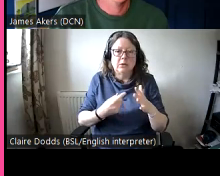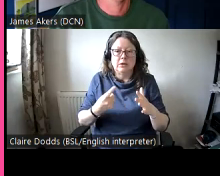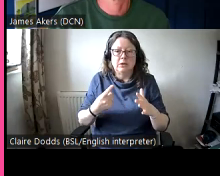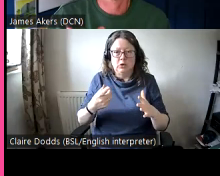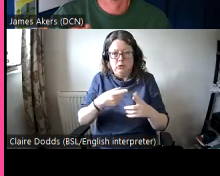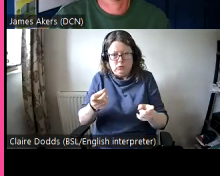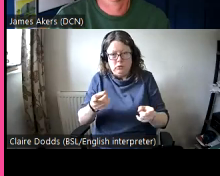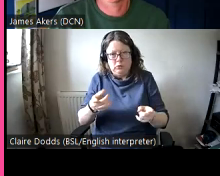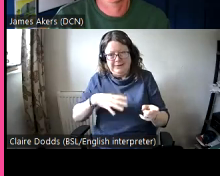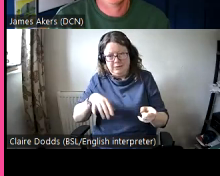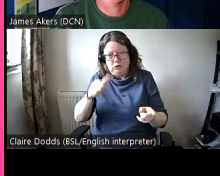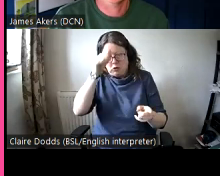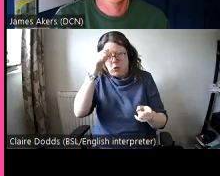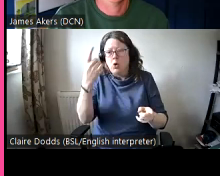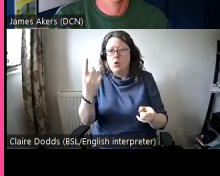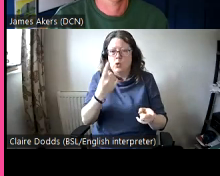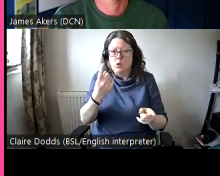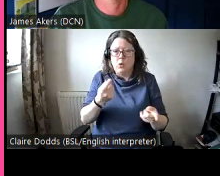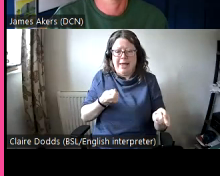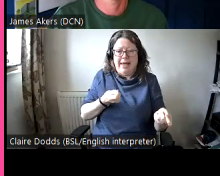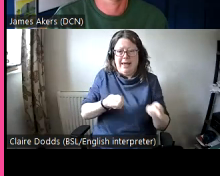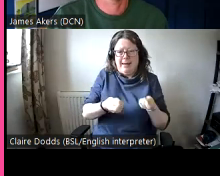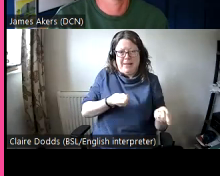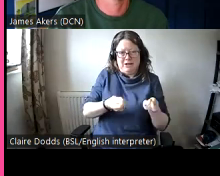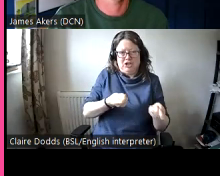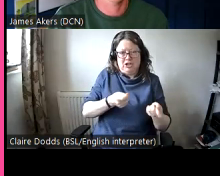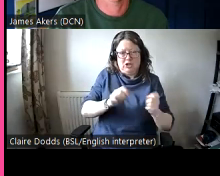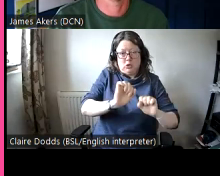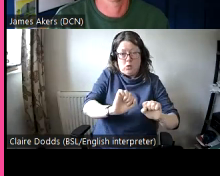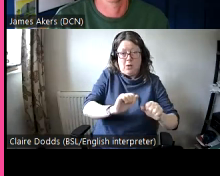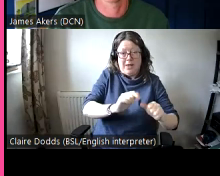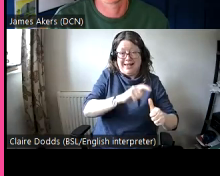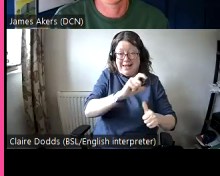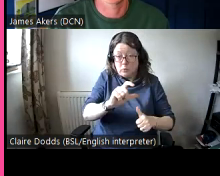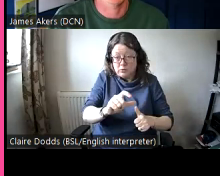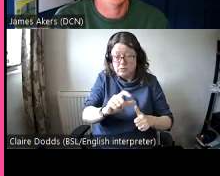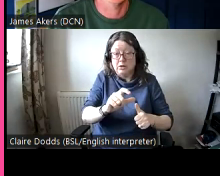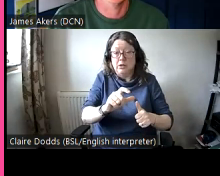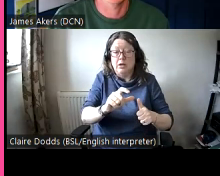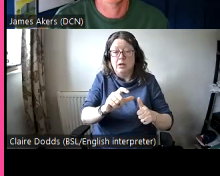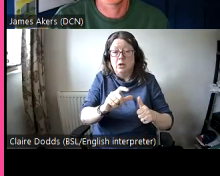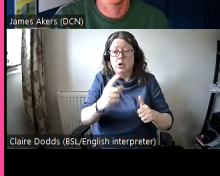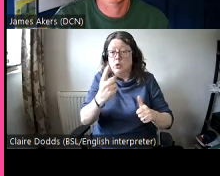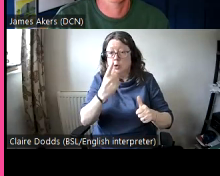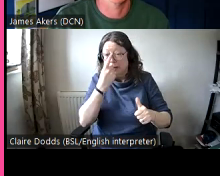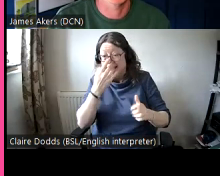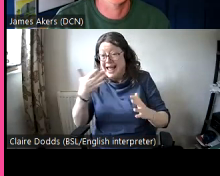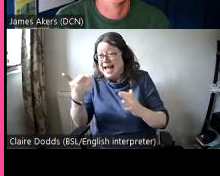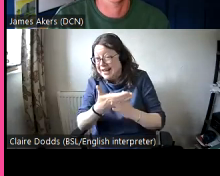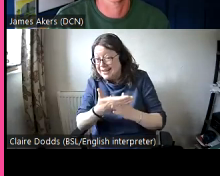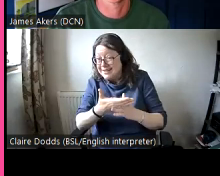who has access to it, and how you manage your own access to your account as well. We're going to look through some of the settings